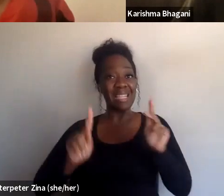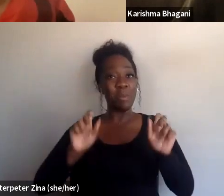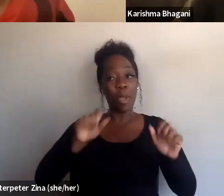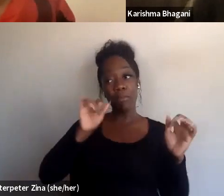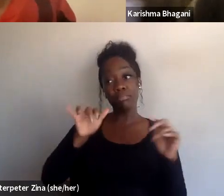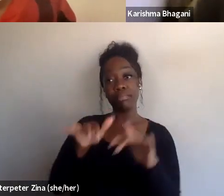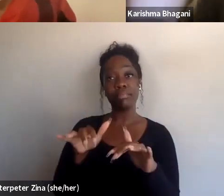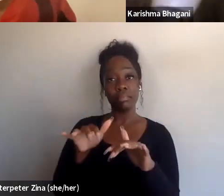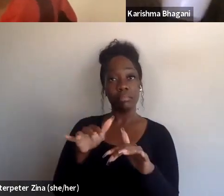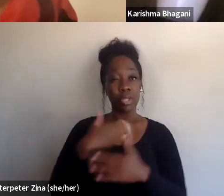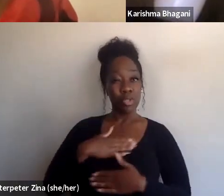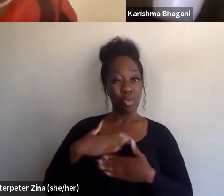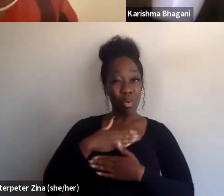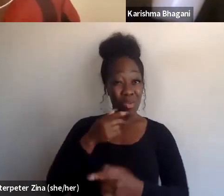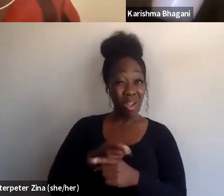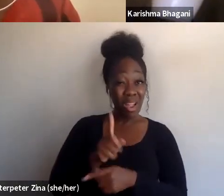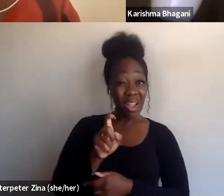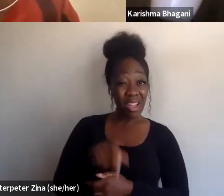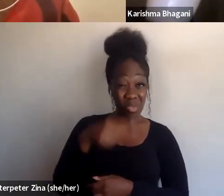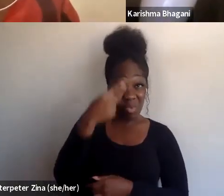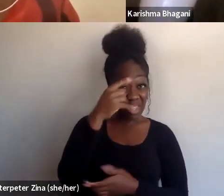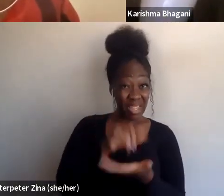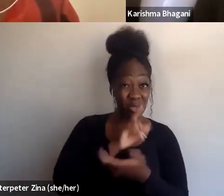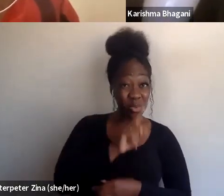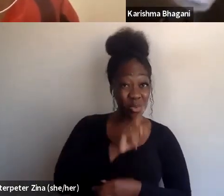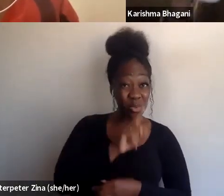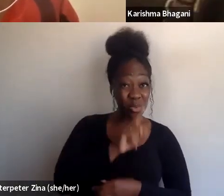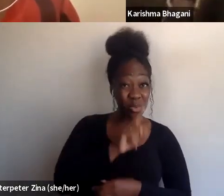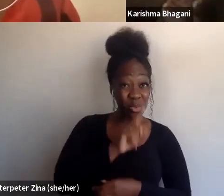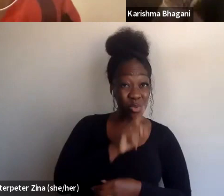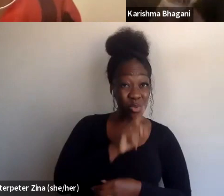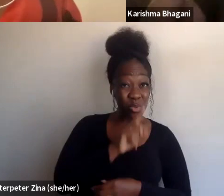Not necessarily, I still feel like I'm saying